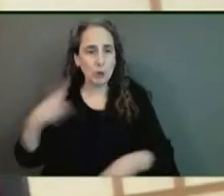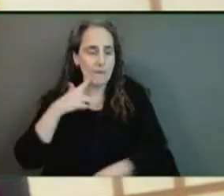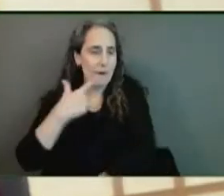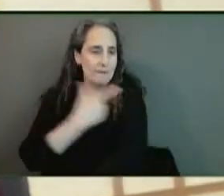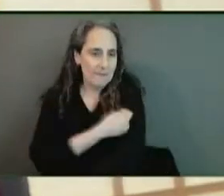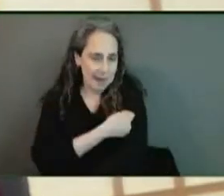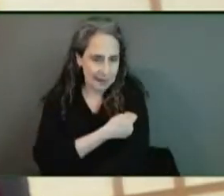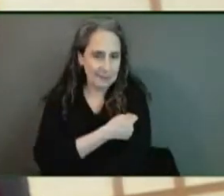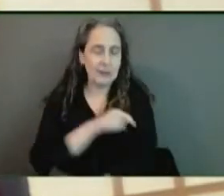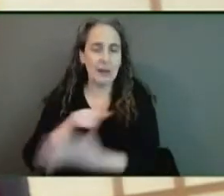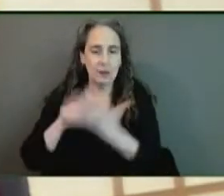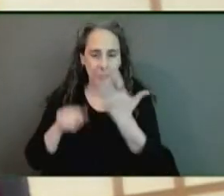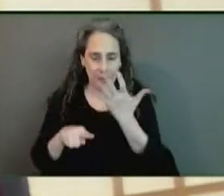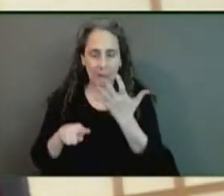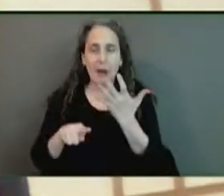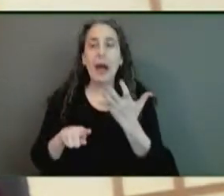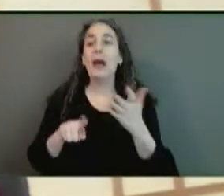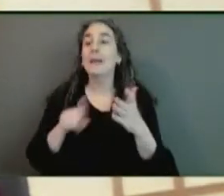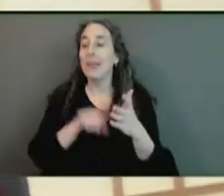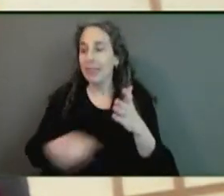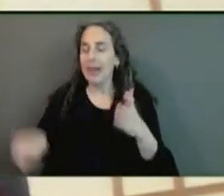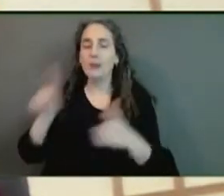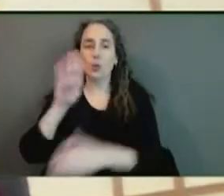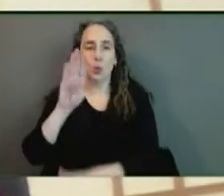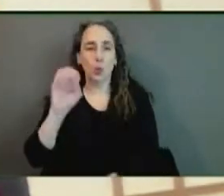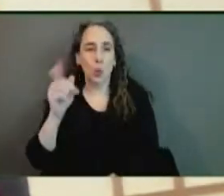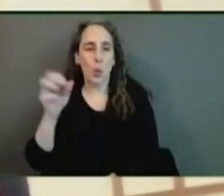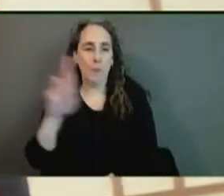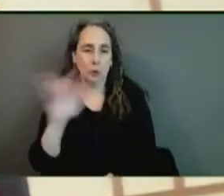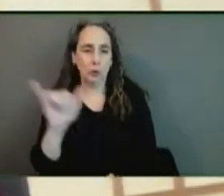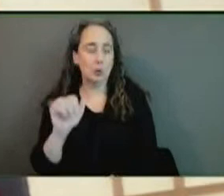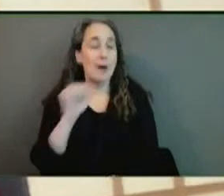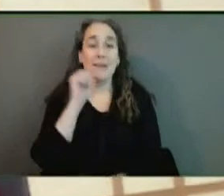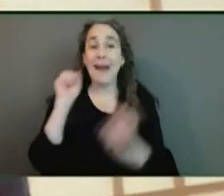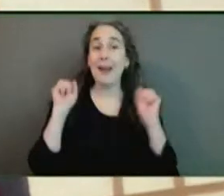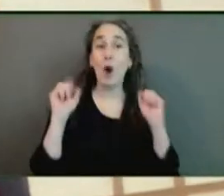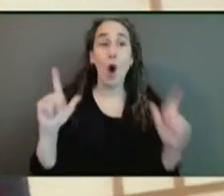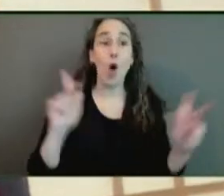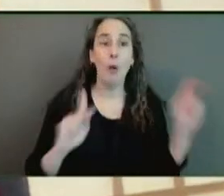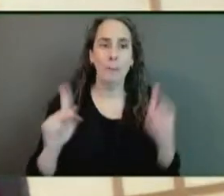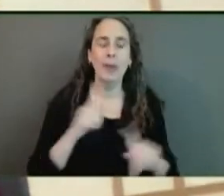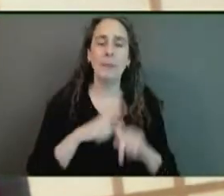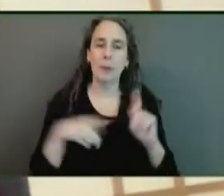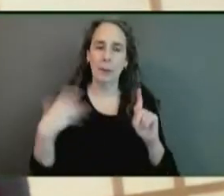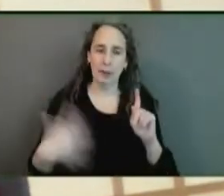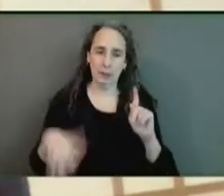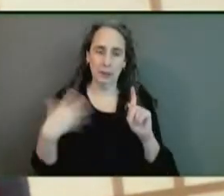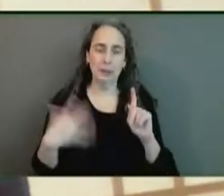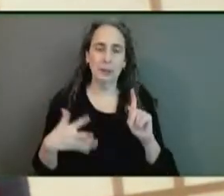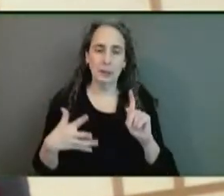members to come out and have their Children vaccinated and have those and get and get those